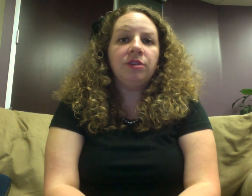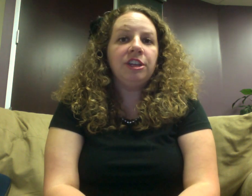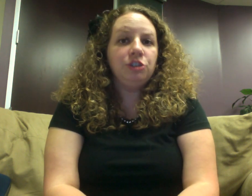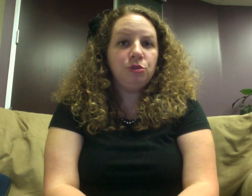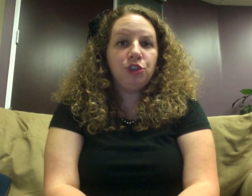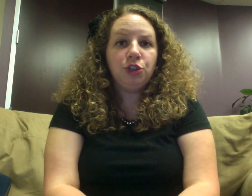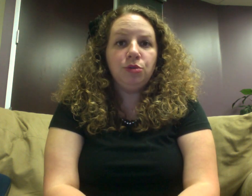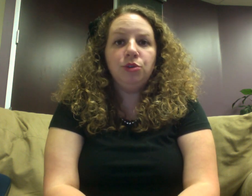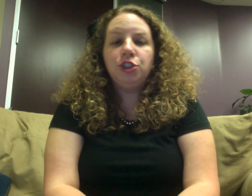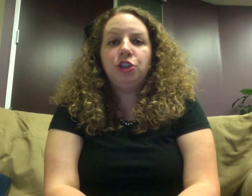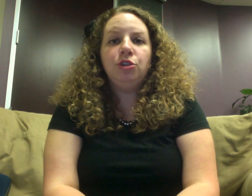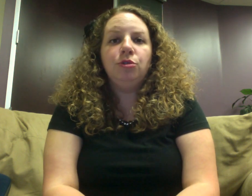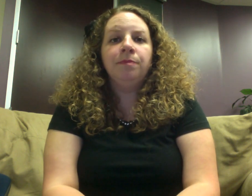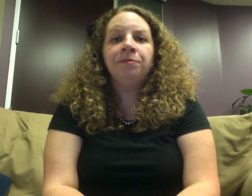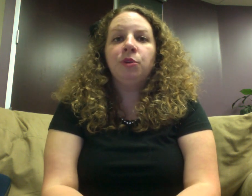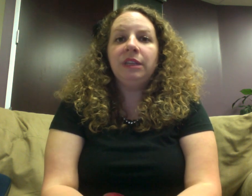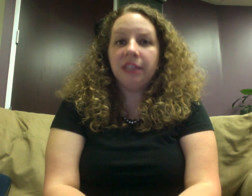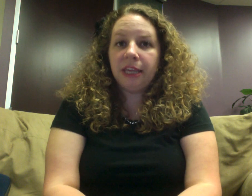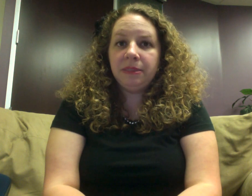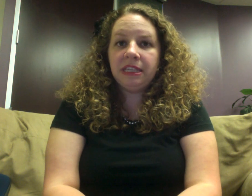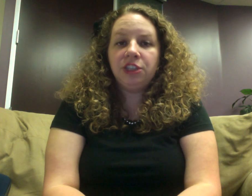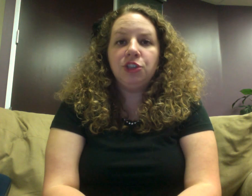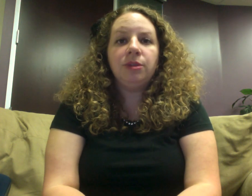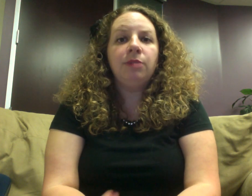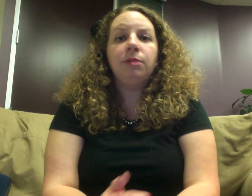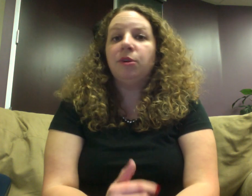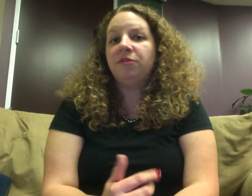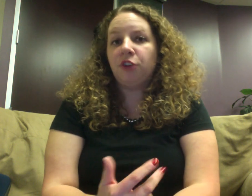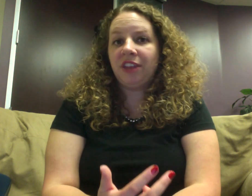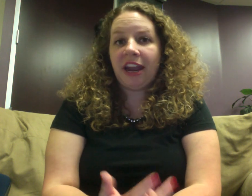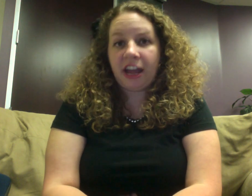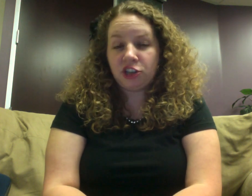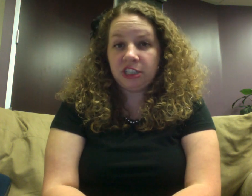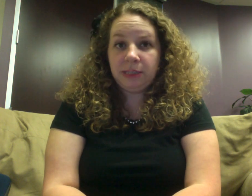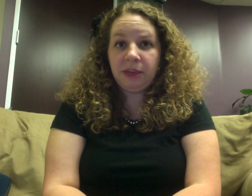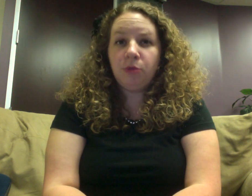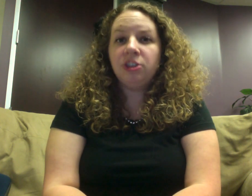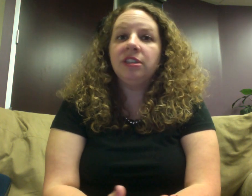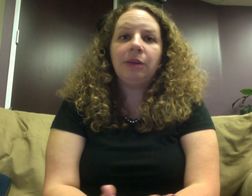or they do choose to read lips and so they would prefer that I actually speak which is